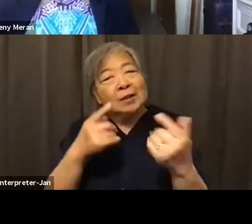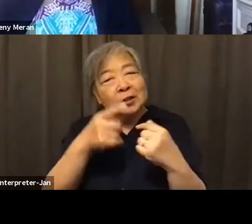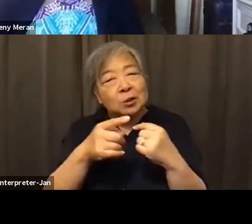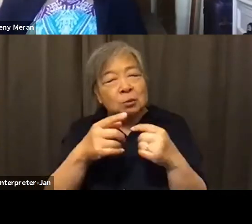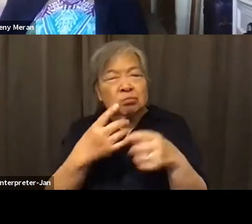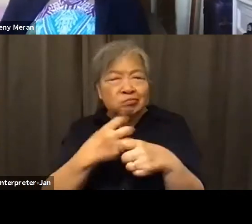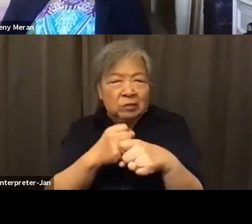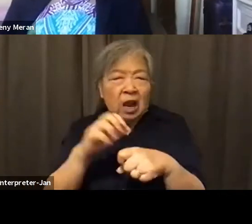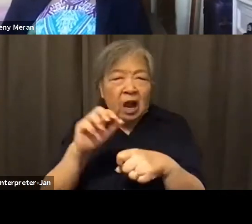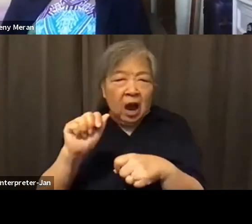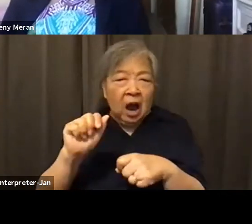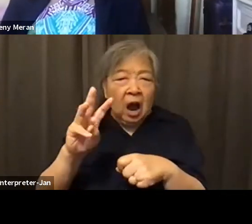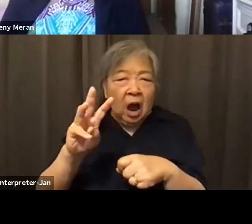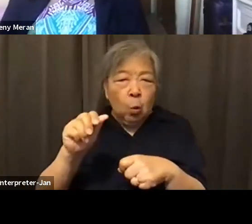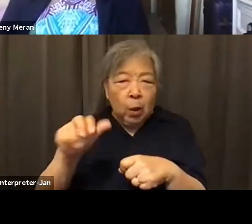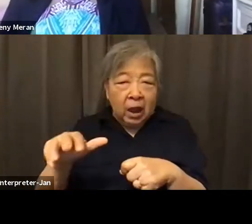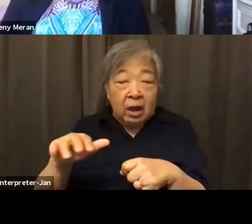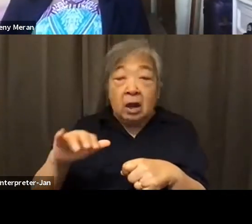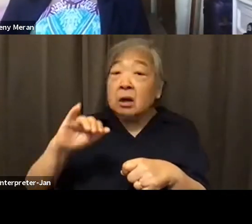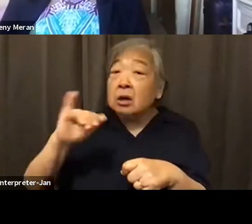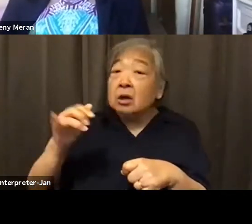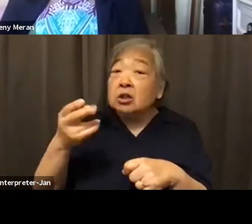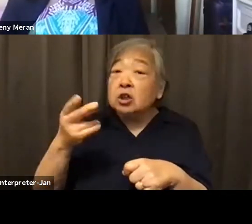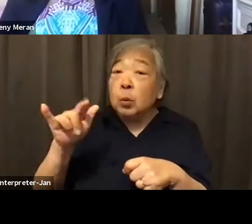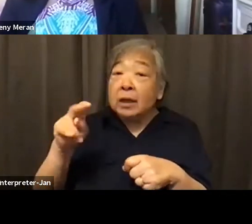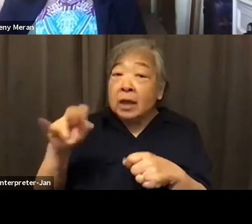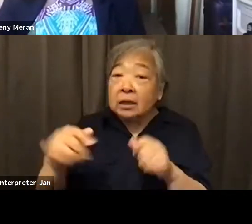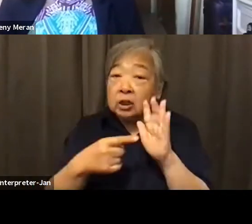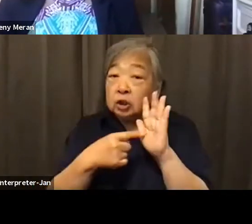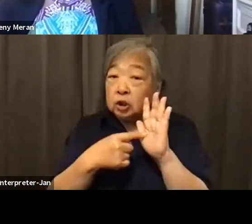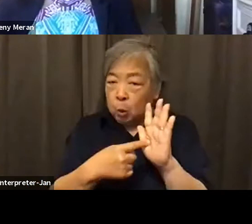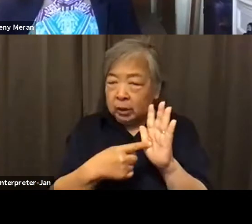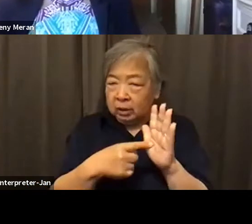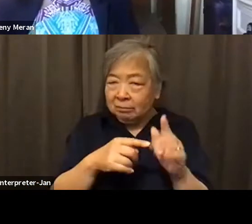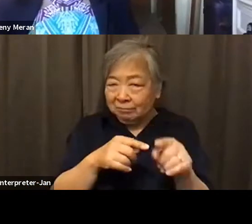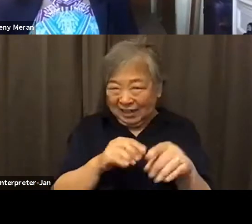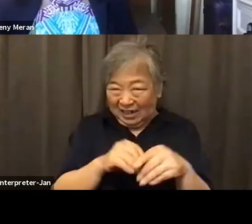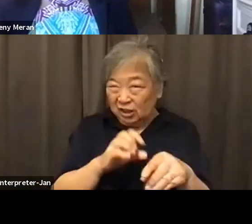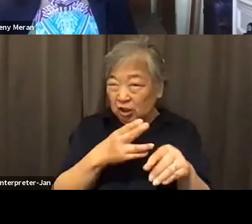Johileny is sharing a link in the chat you can check out later.